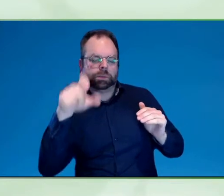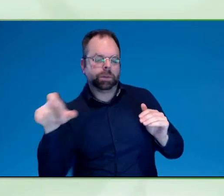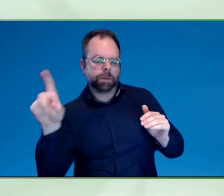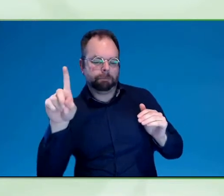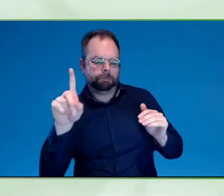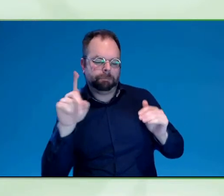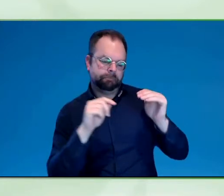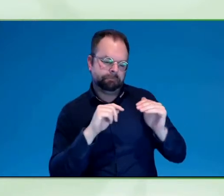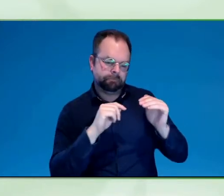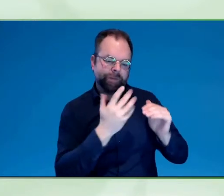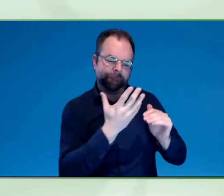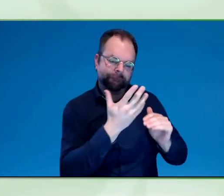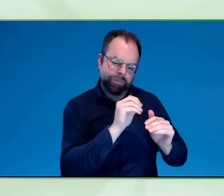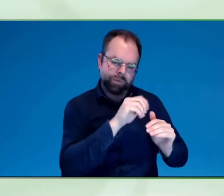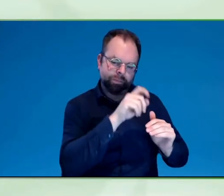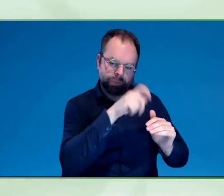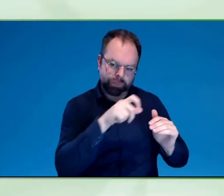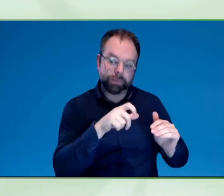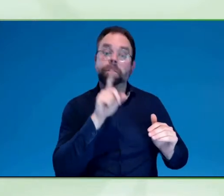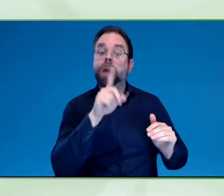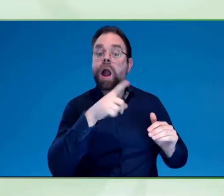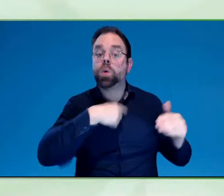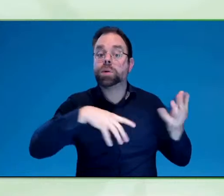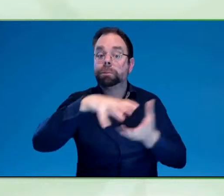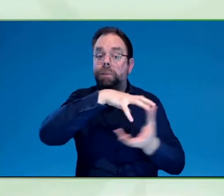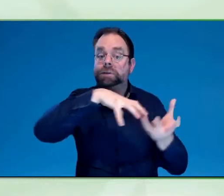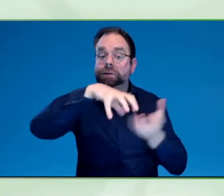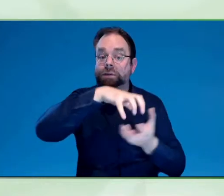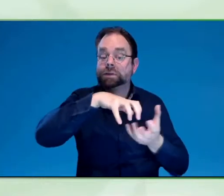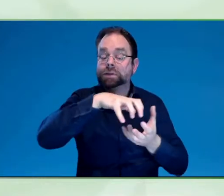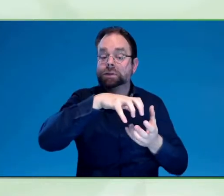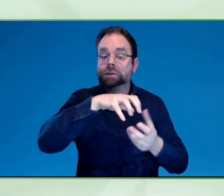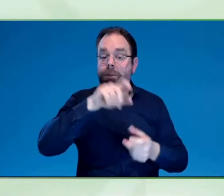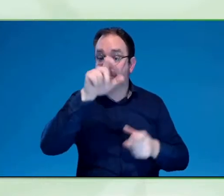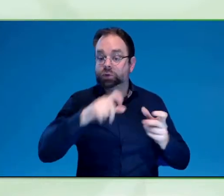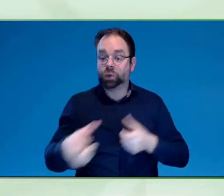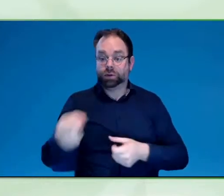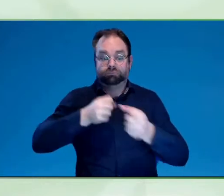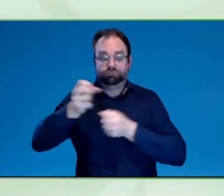see it grow even more and see more voices contribute to the conversation.